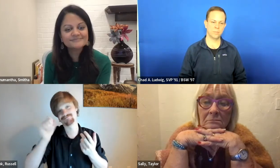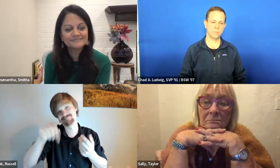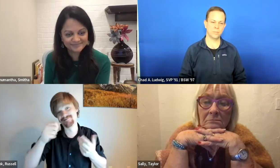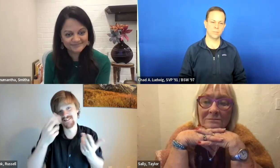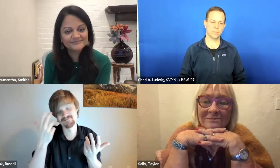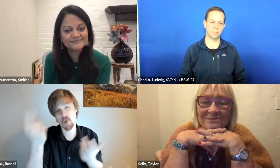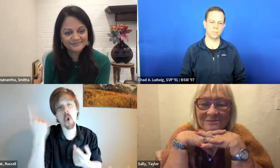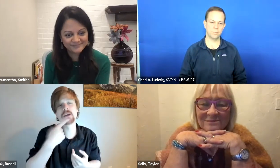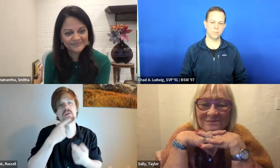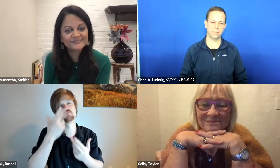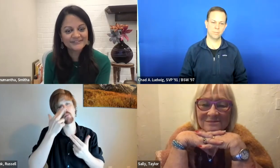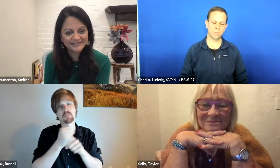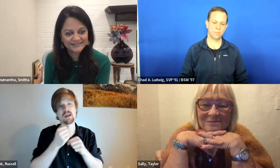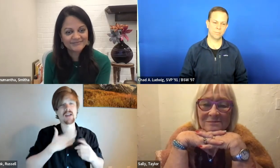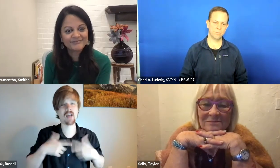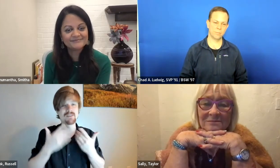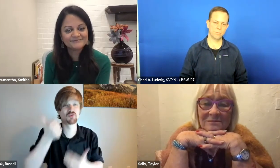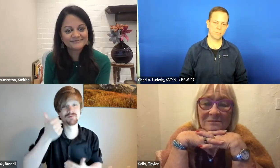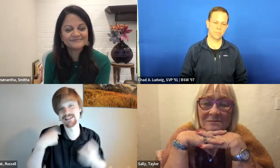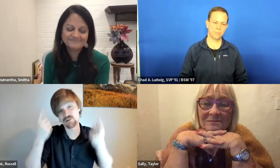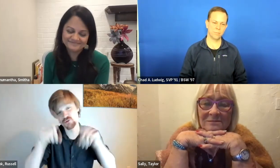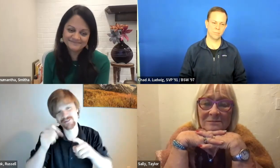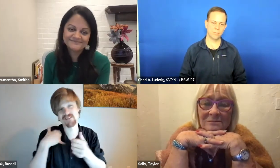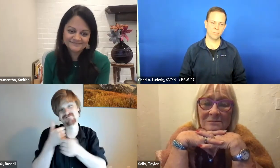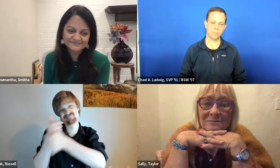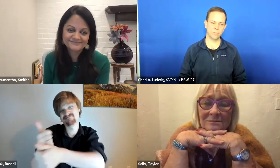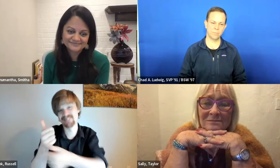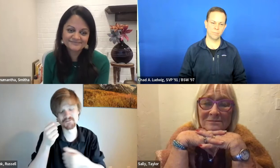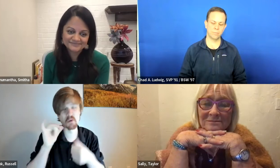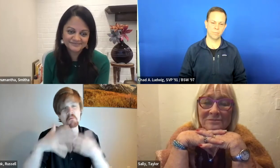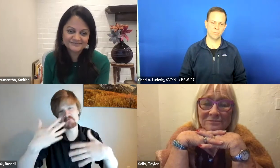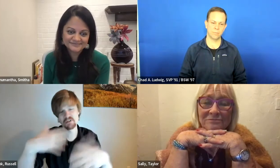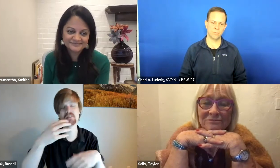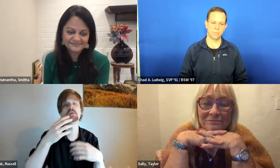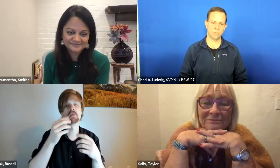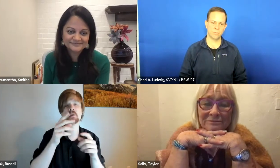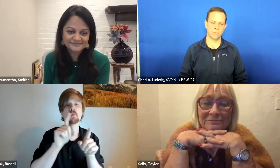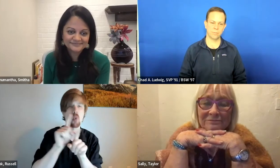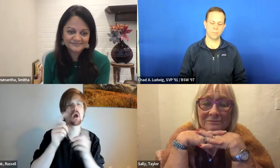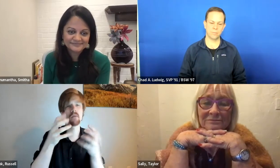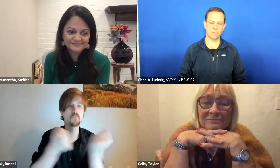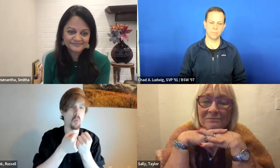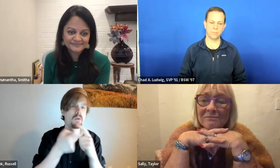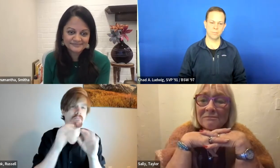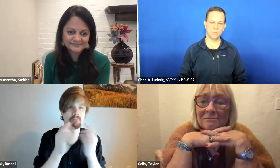You know, my father was well-known for his humor, so, you know, that was just part of our life. It makes life easier, so we just kind of went with that,